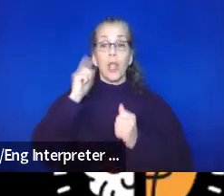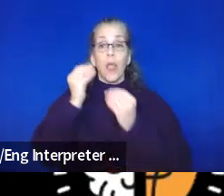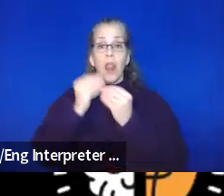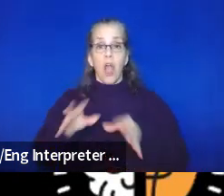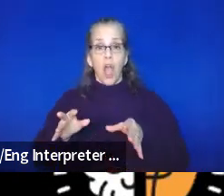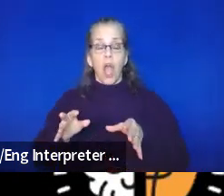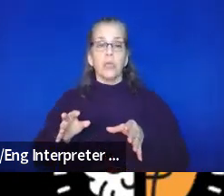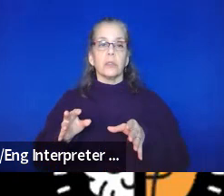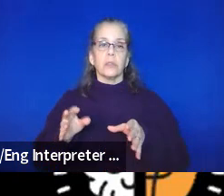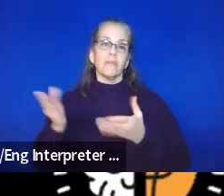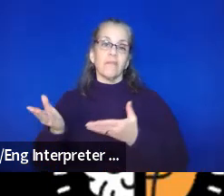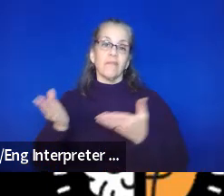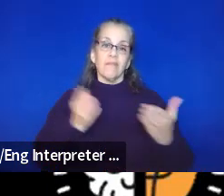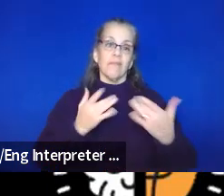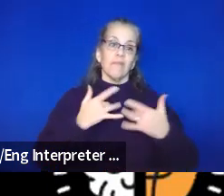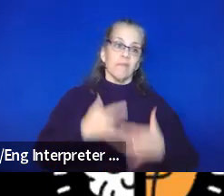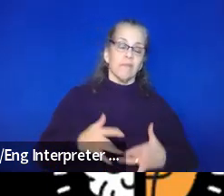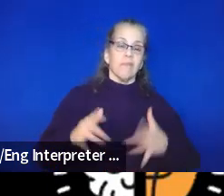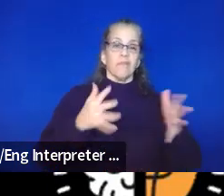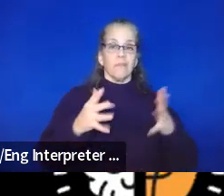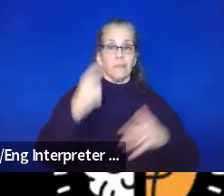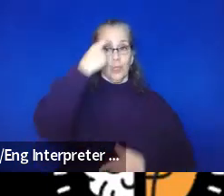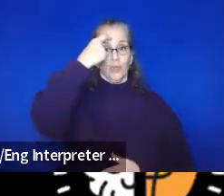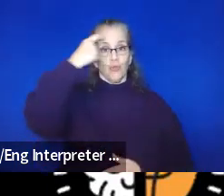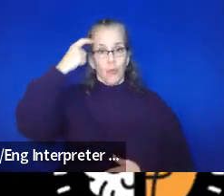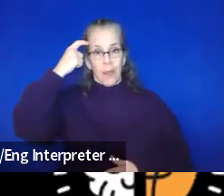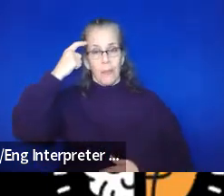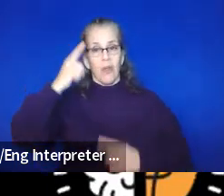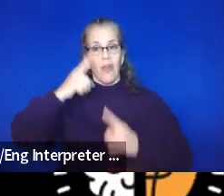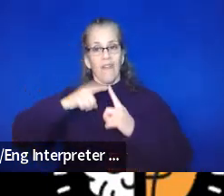loneliness, and trauma from prior ableism and discrimination to the table. You have